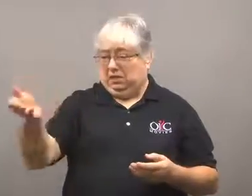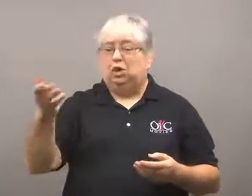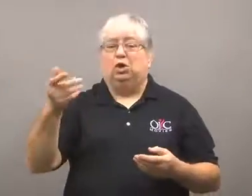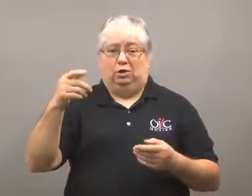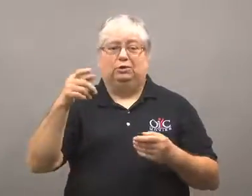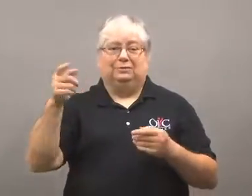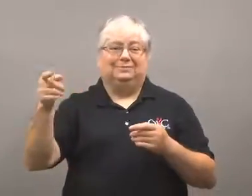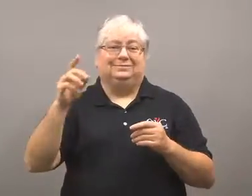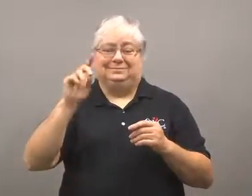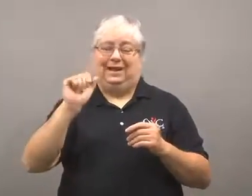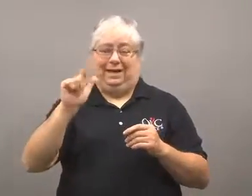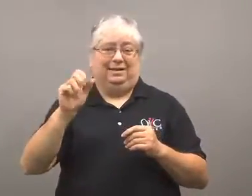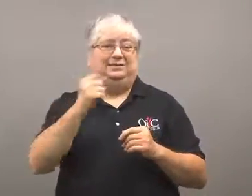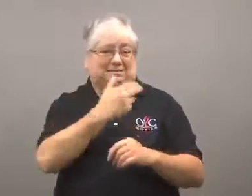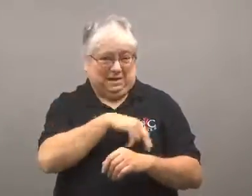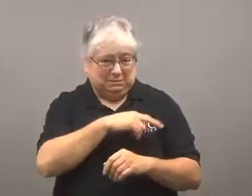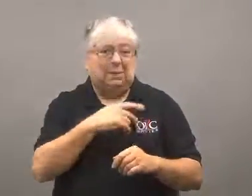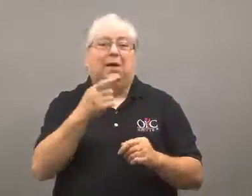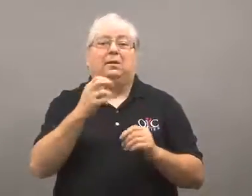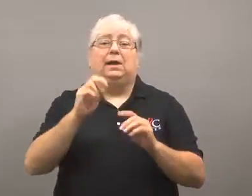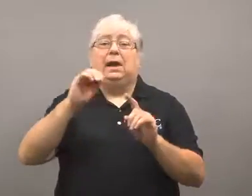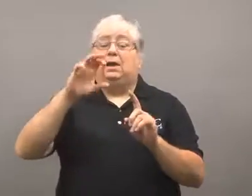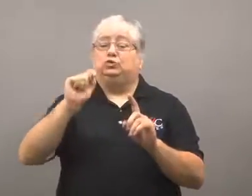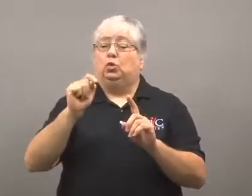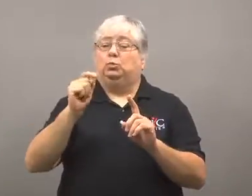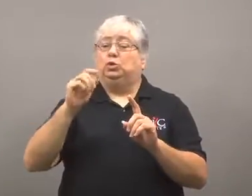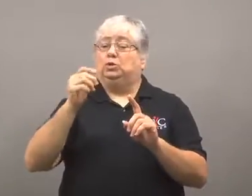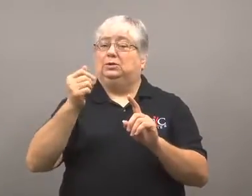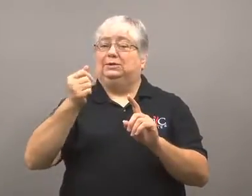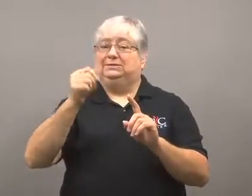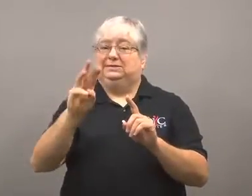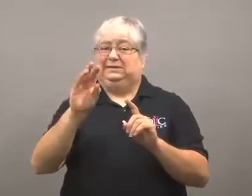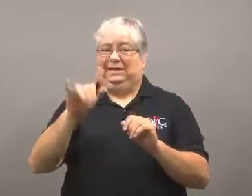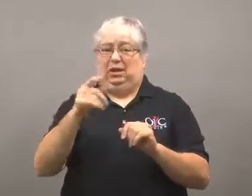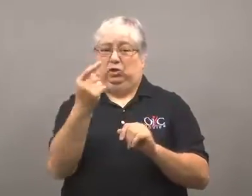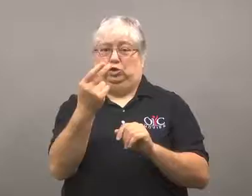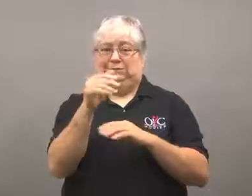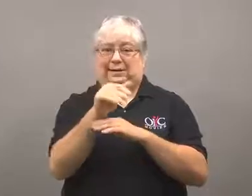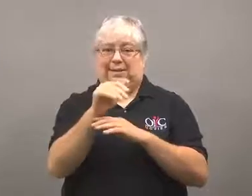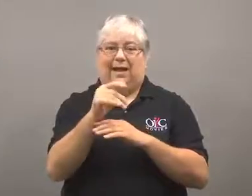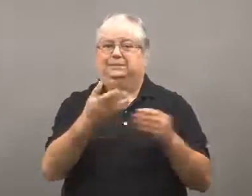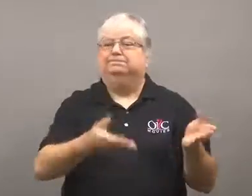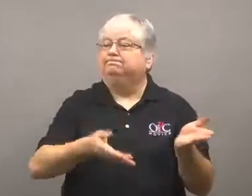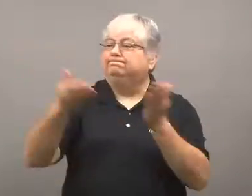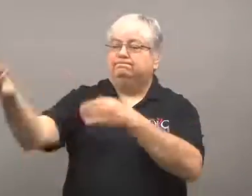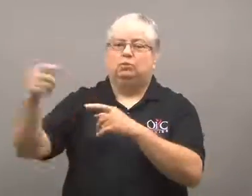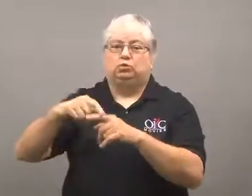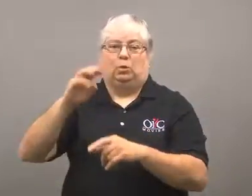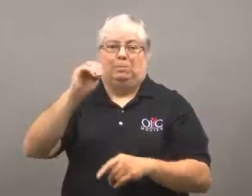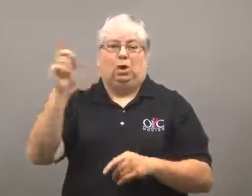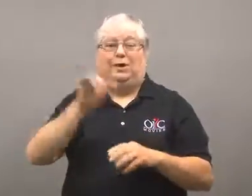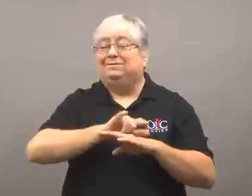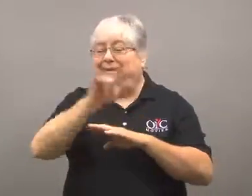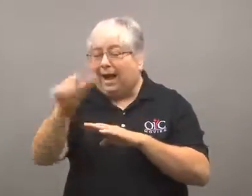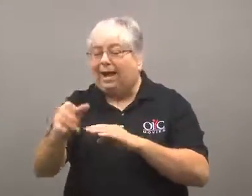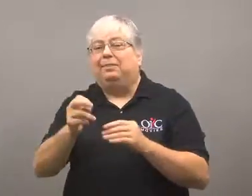She was treated at the Dallas hospital, then on Thursday, October 16,